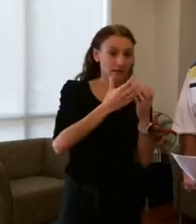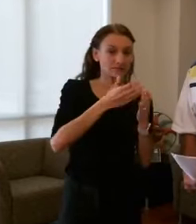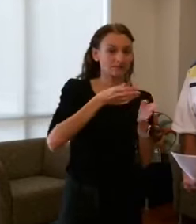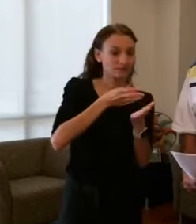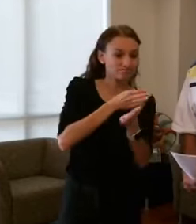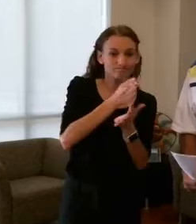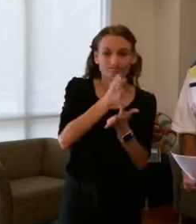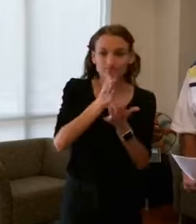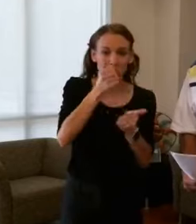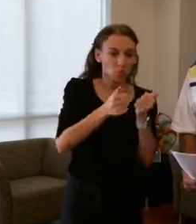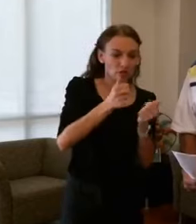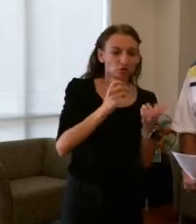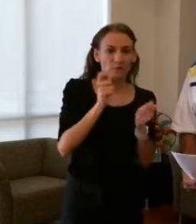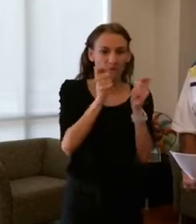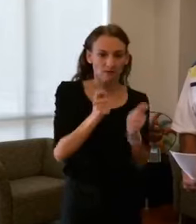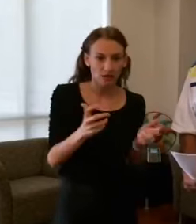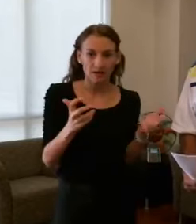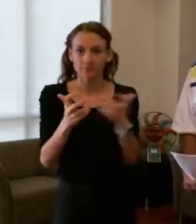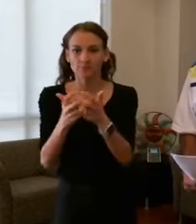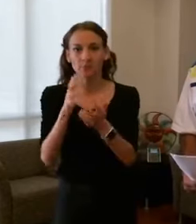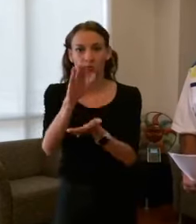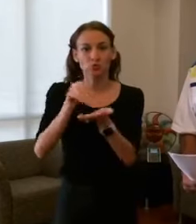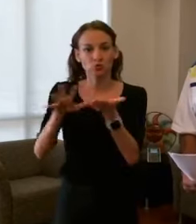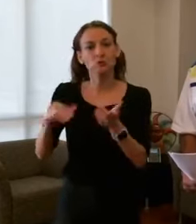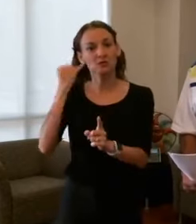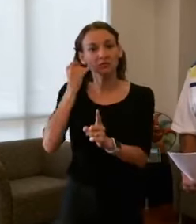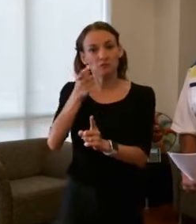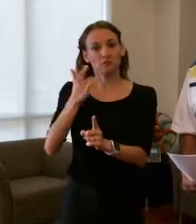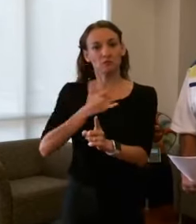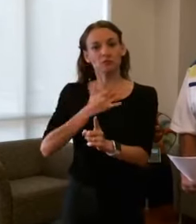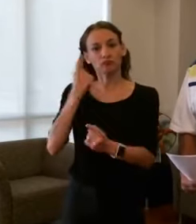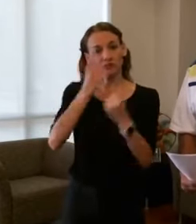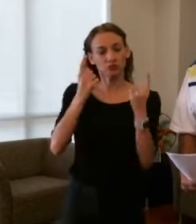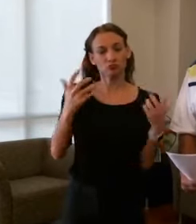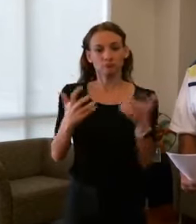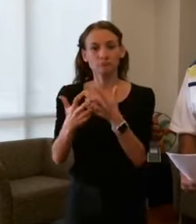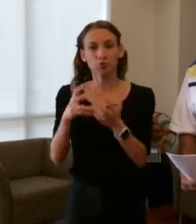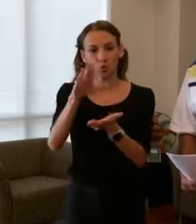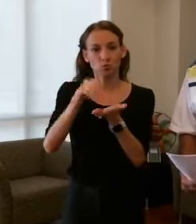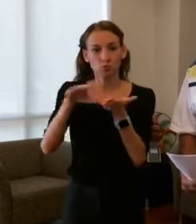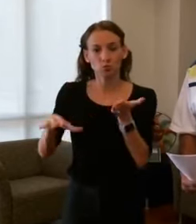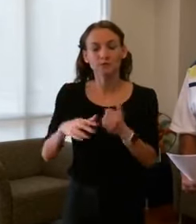we have automatized for eighteen months. If that is considered for your student in those courses.